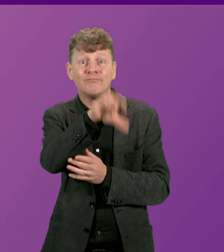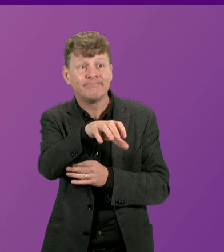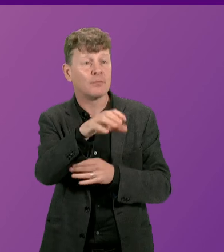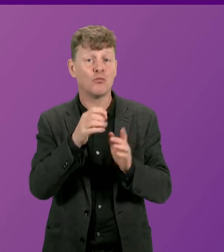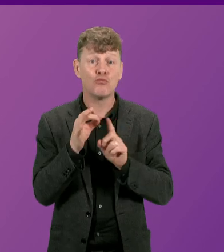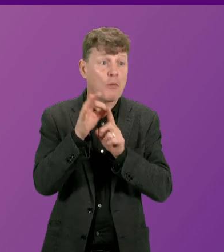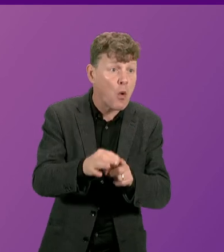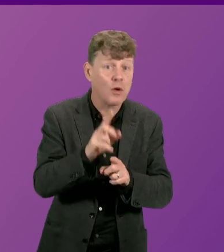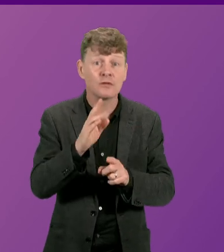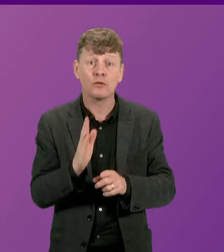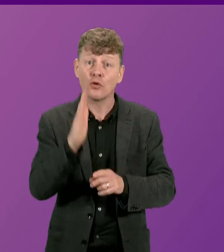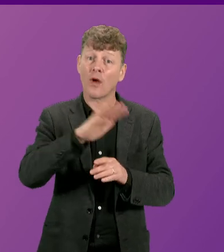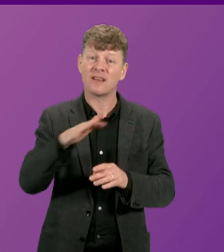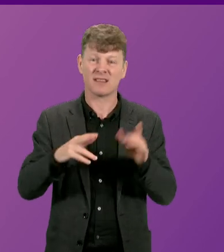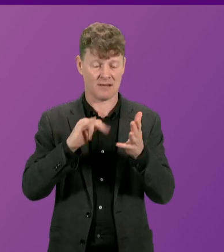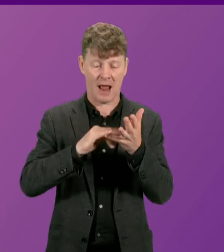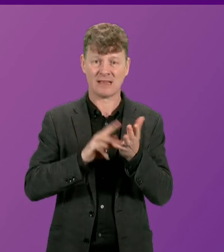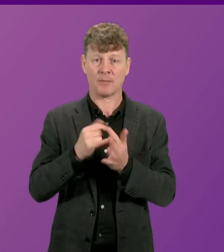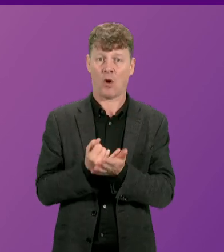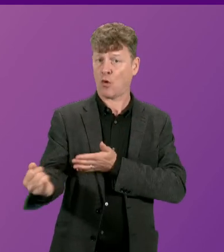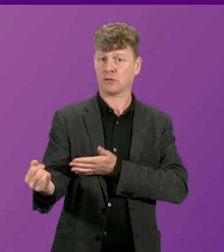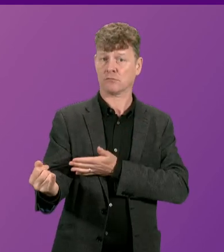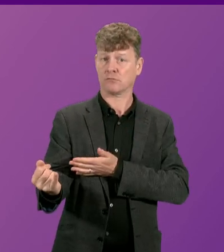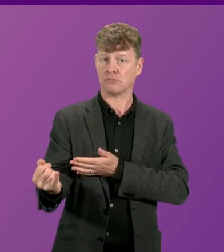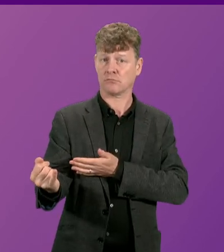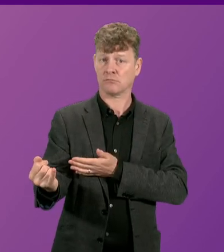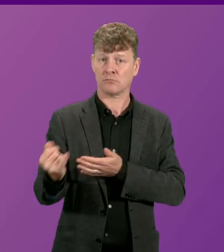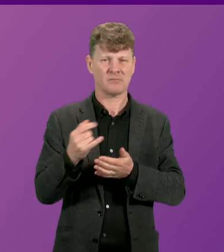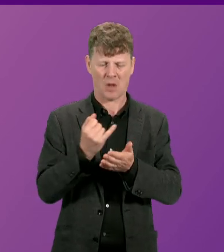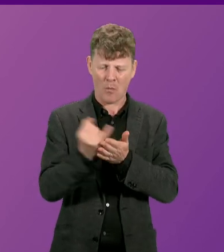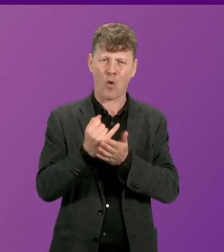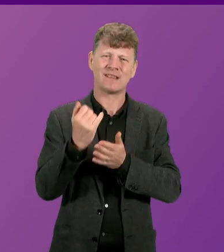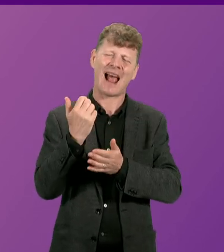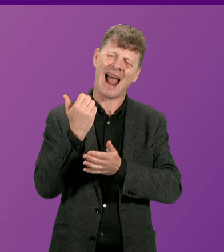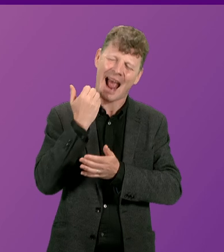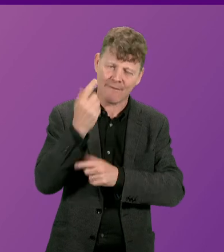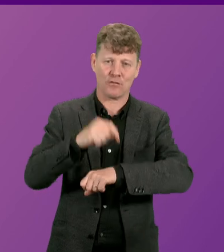the North Sea, the SNP opposes it. It opposes every round of new licences that are granted